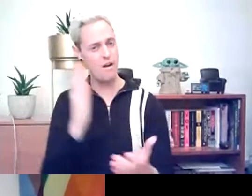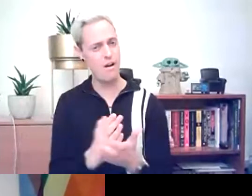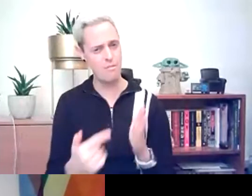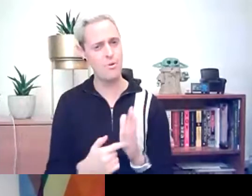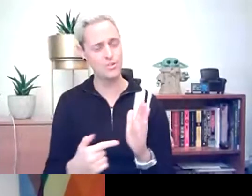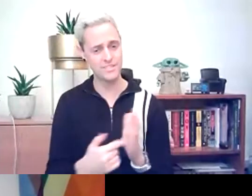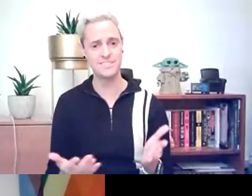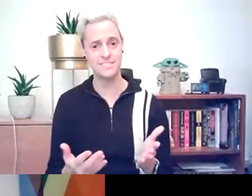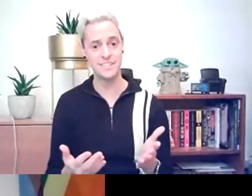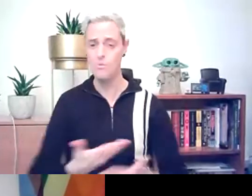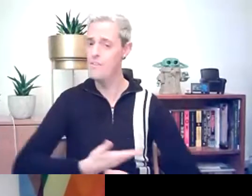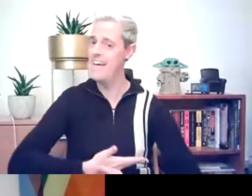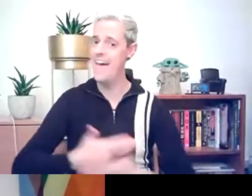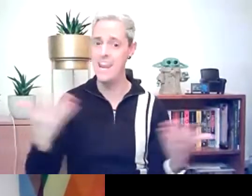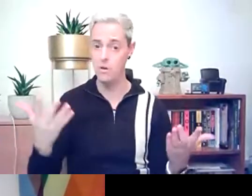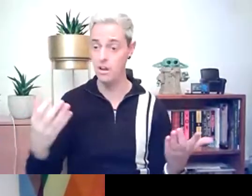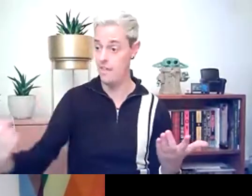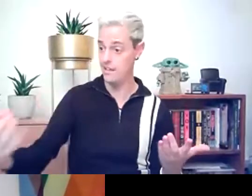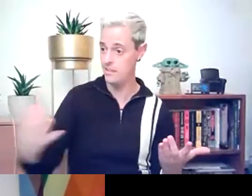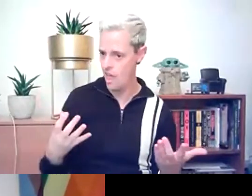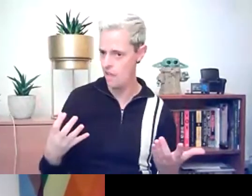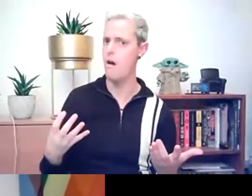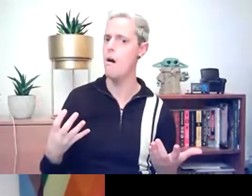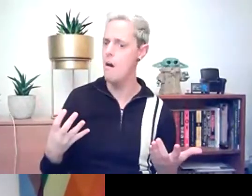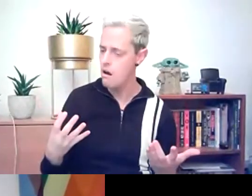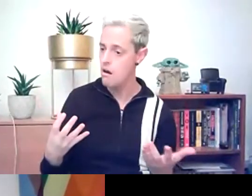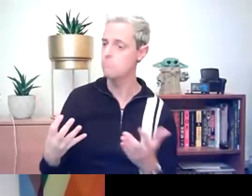18:36:49 is to really leave them with the sense that they have been seen for who they